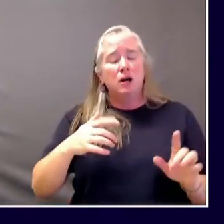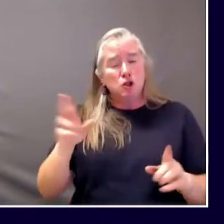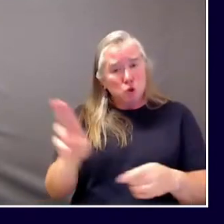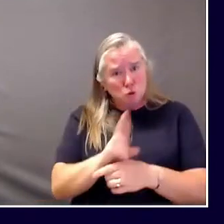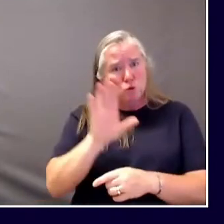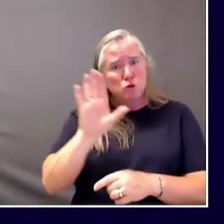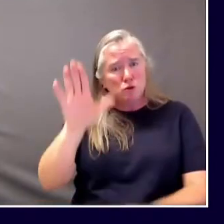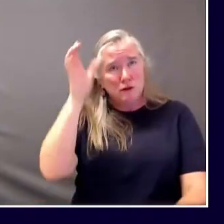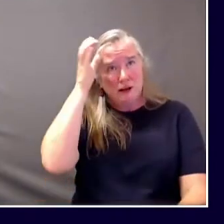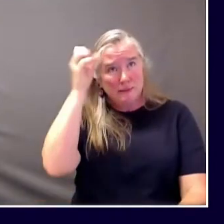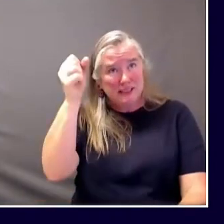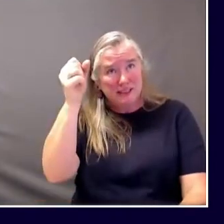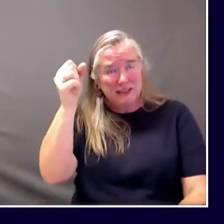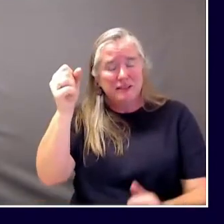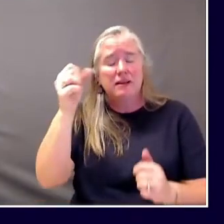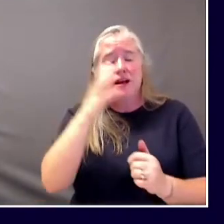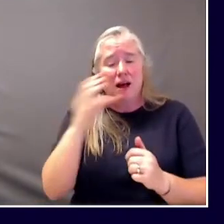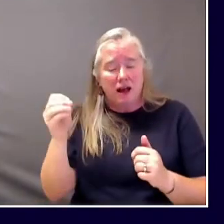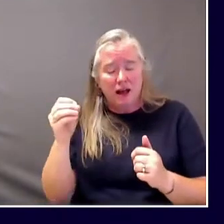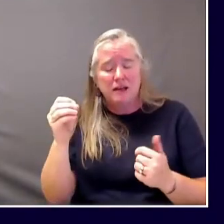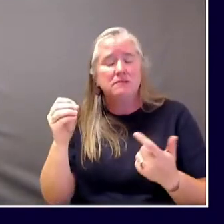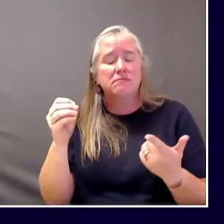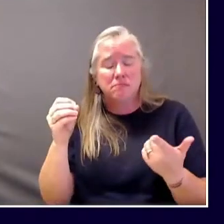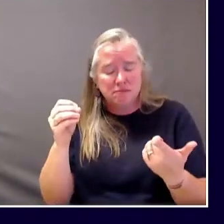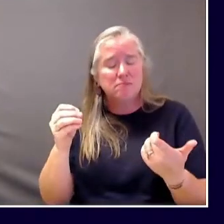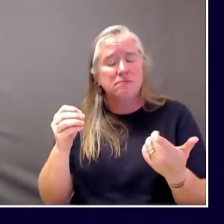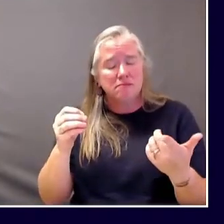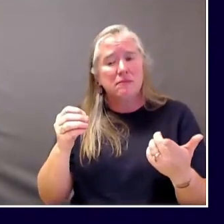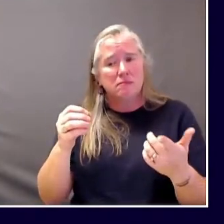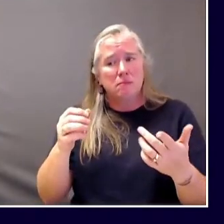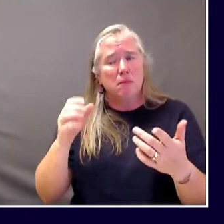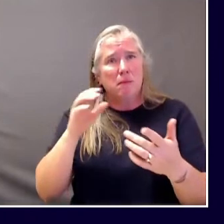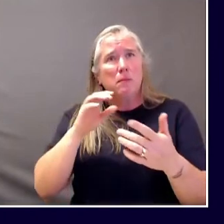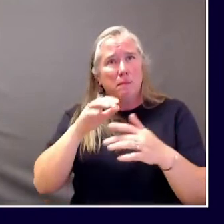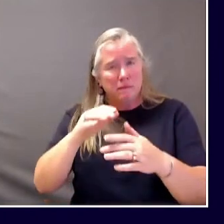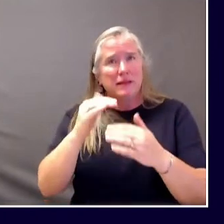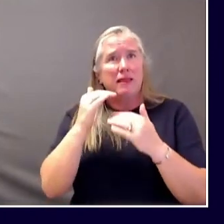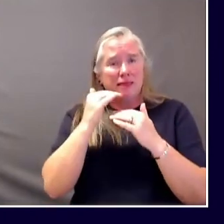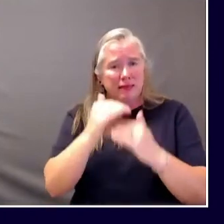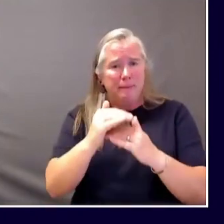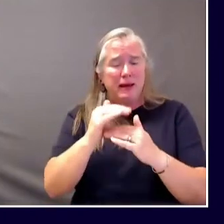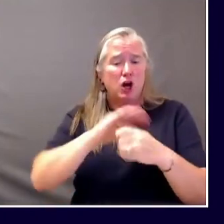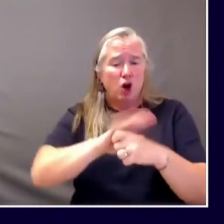getting this thing on control